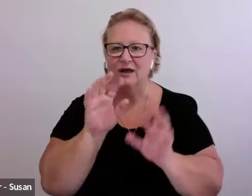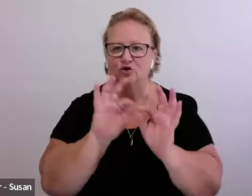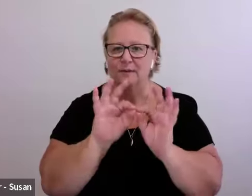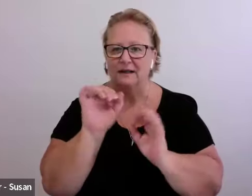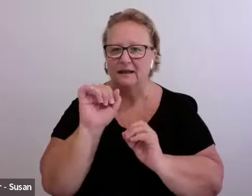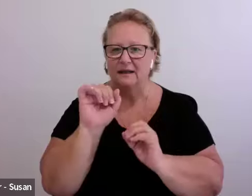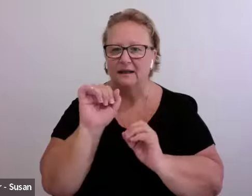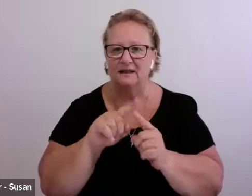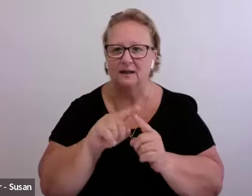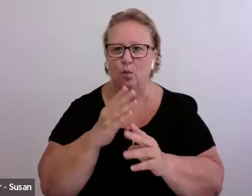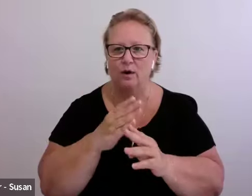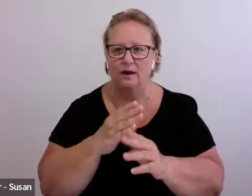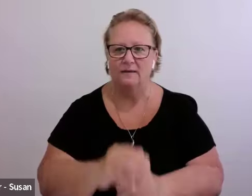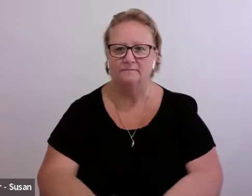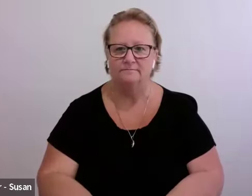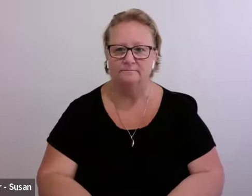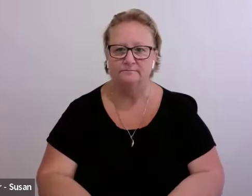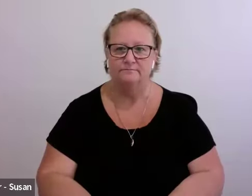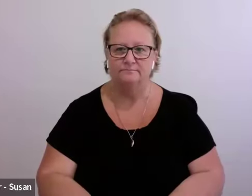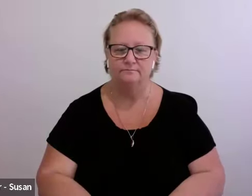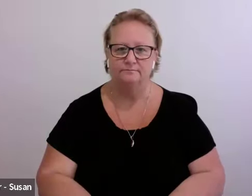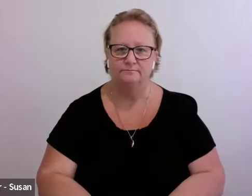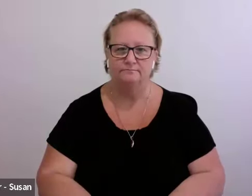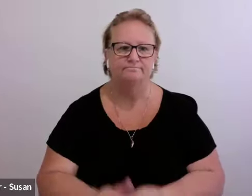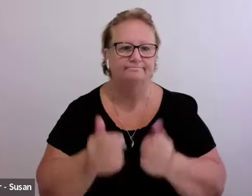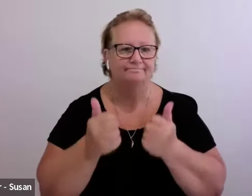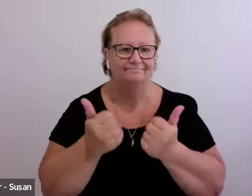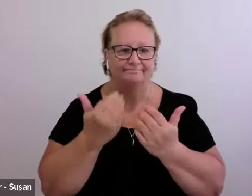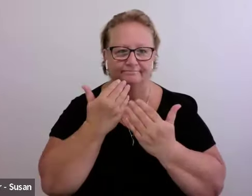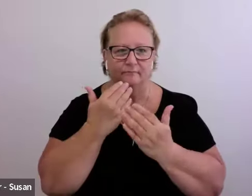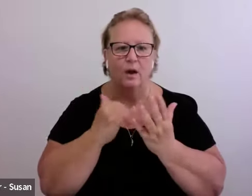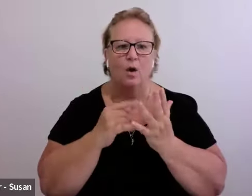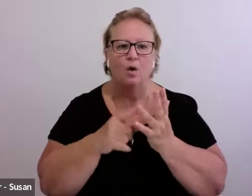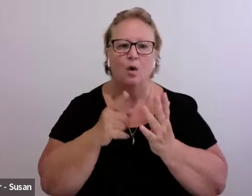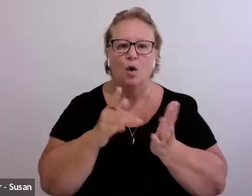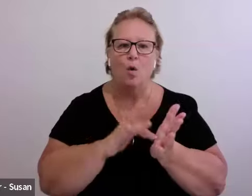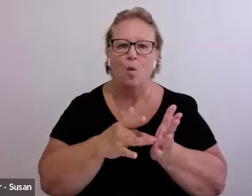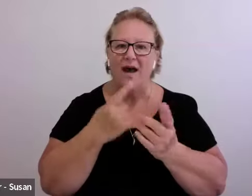spotlighted. Just wanted to double check that.